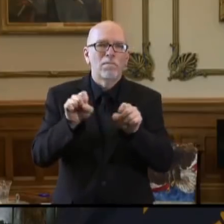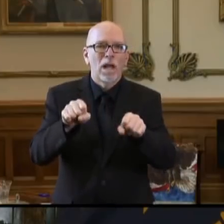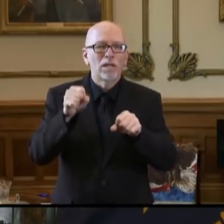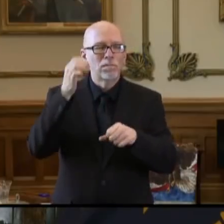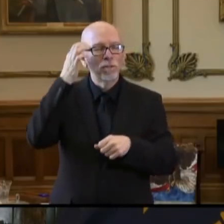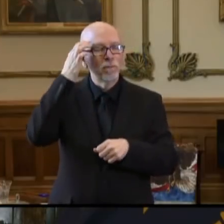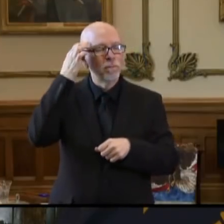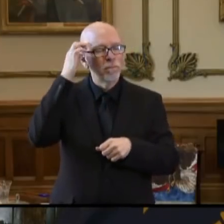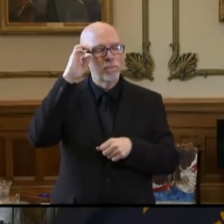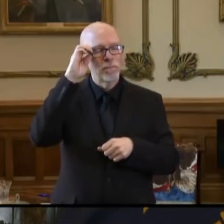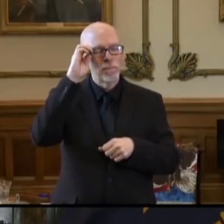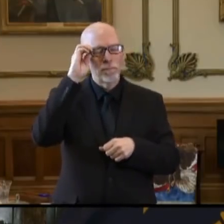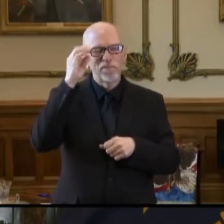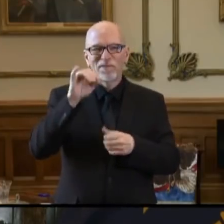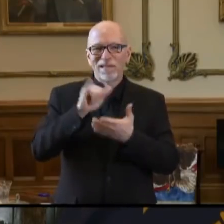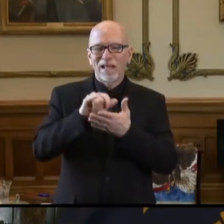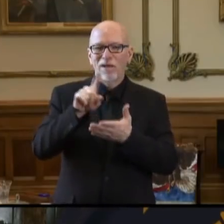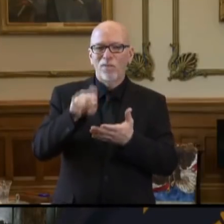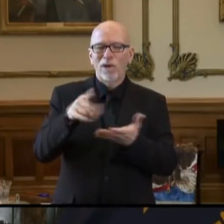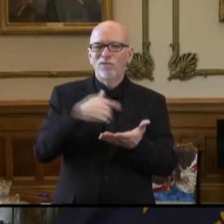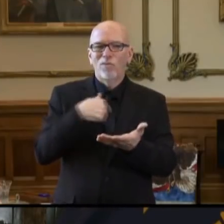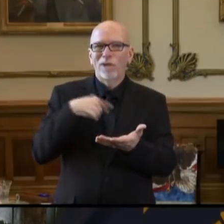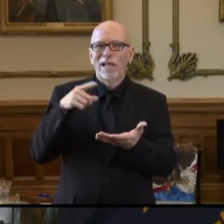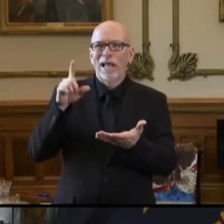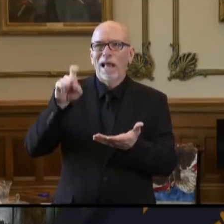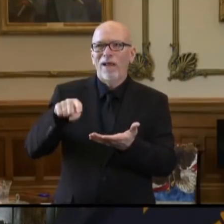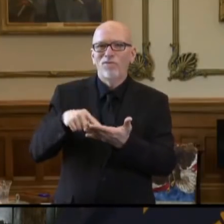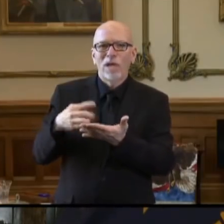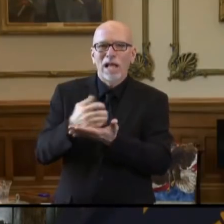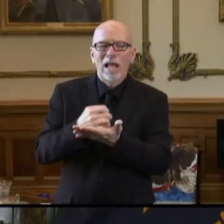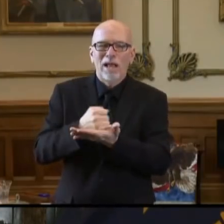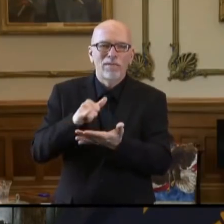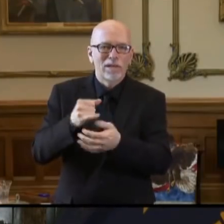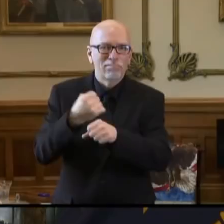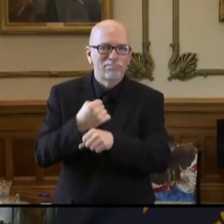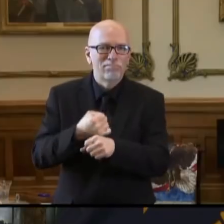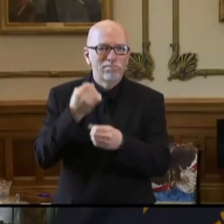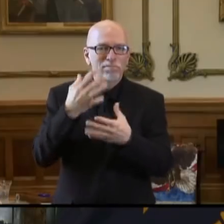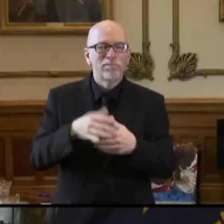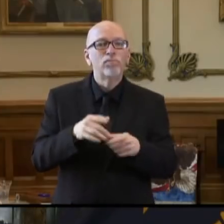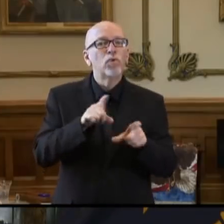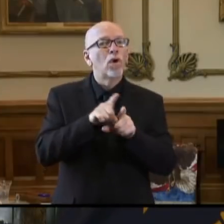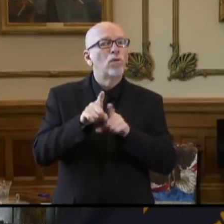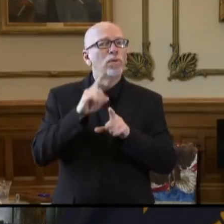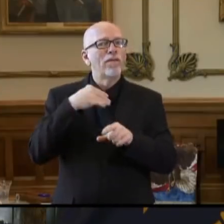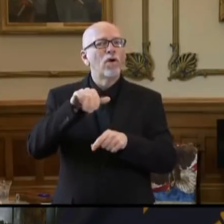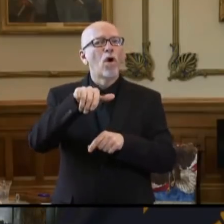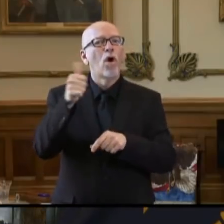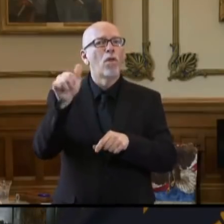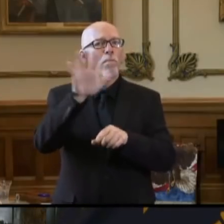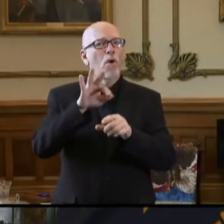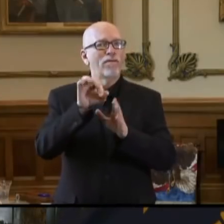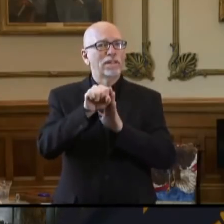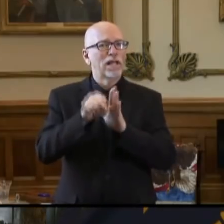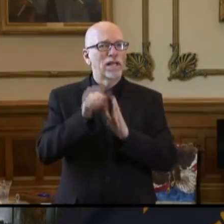DID WHAT THEIR COMORBIDITIES ARE. SO WE ARE TRYING TO ADD DATA EVERY SINGLE DAY AND AS FREQUENTLY AS WE CAN. AND